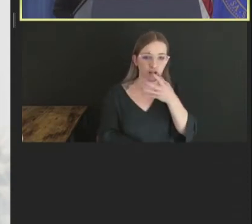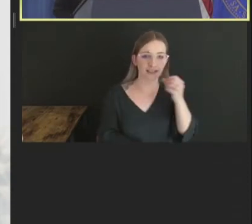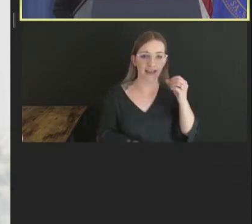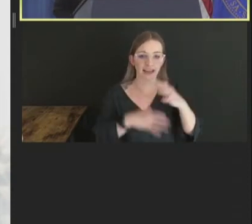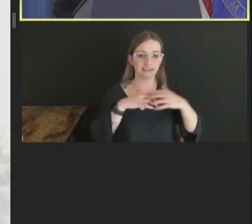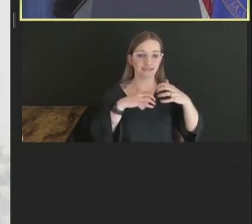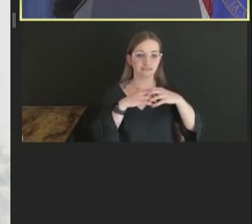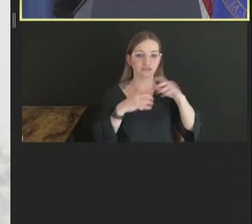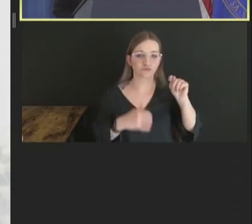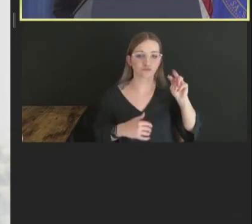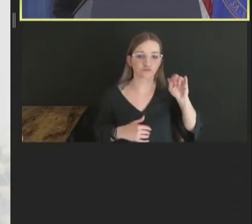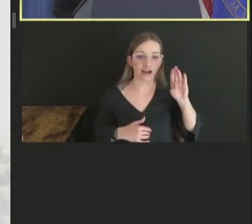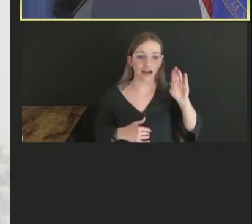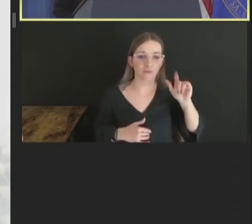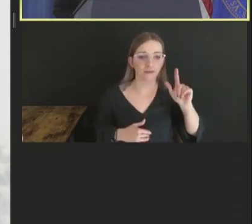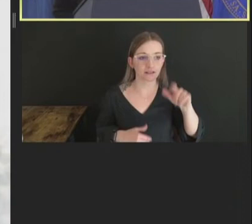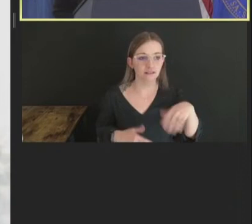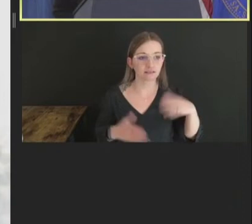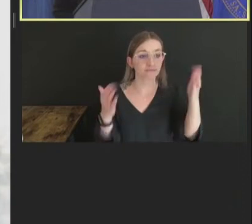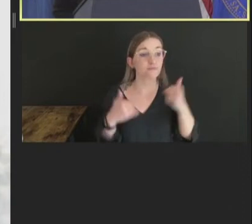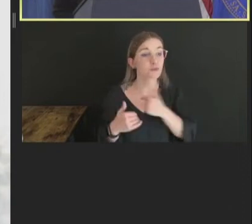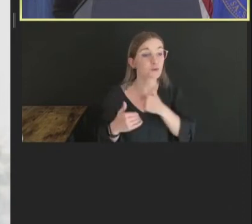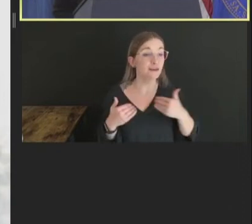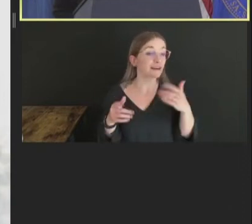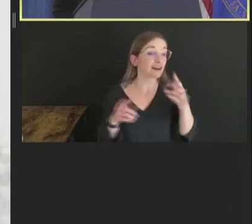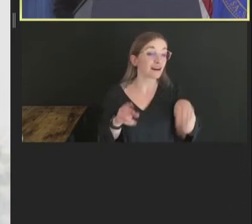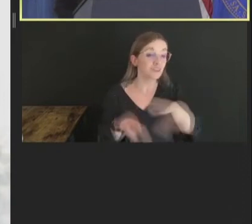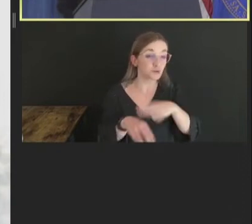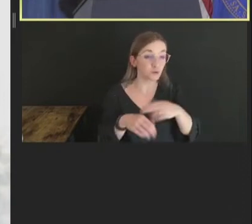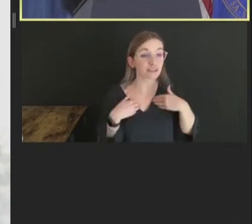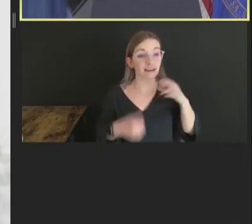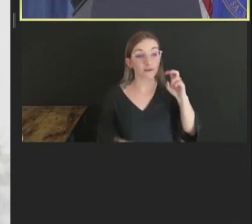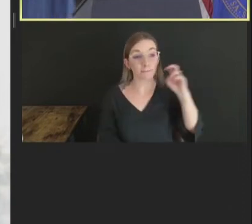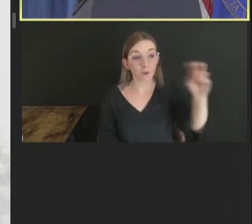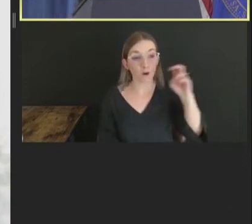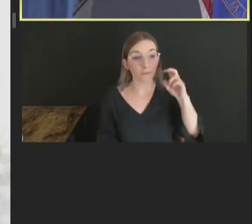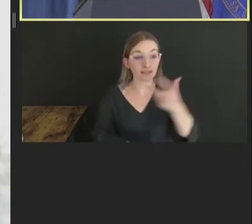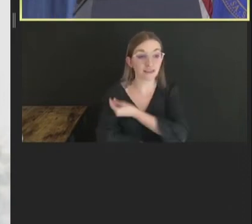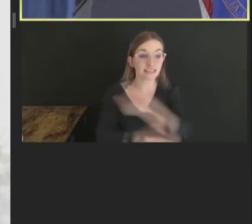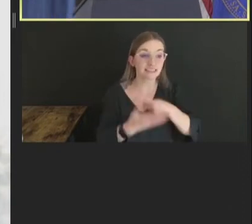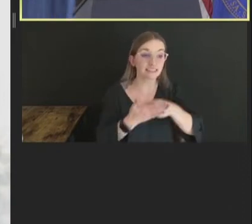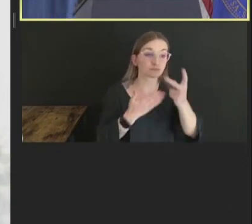we had our mobile vaccine program, our vaccine equity task force. We did focus groups all across